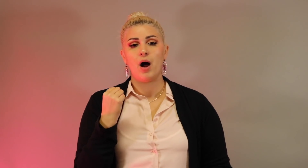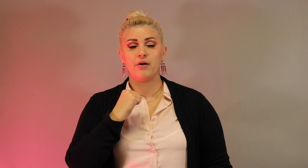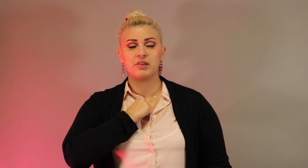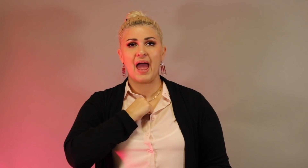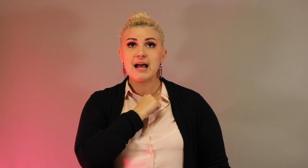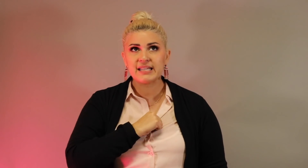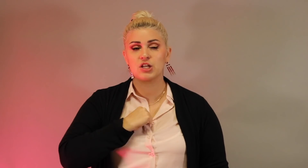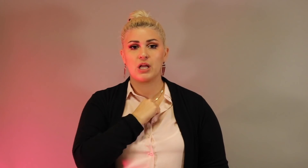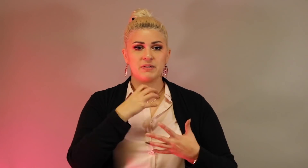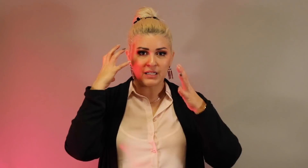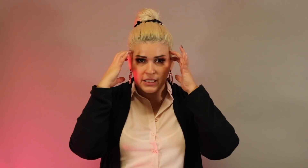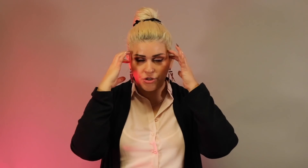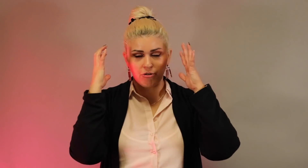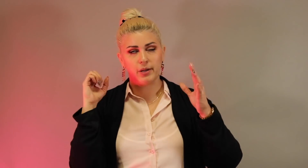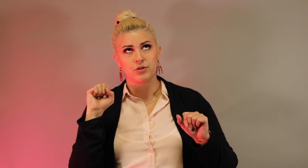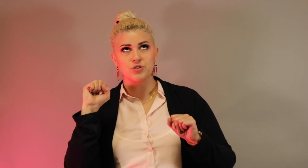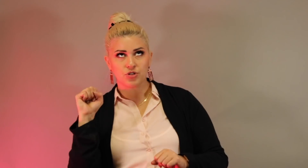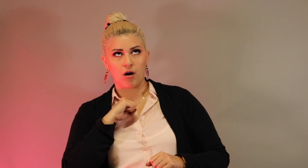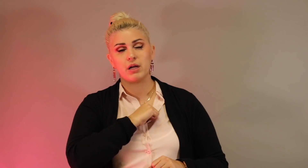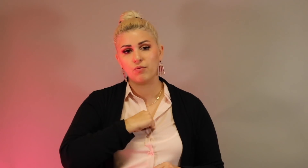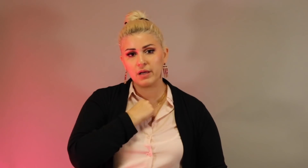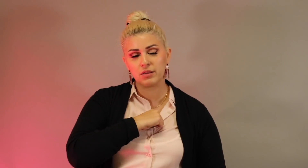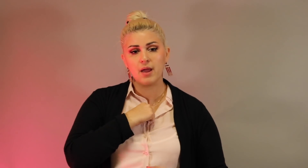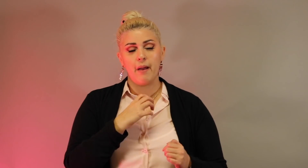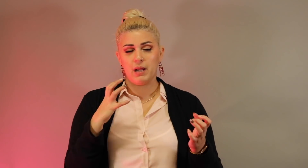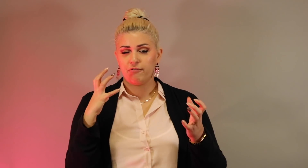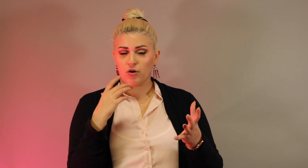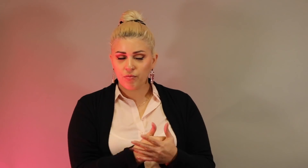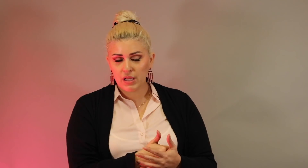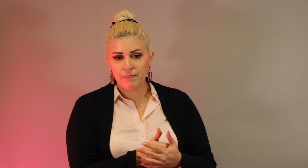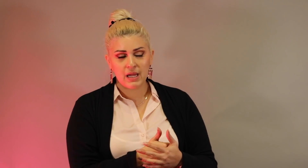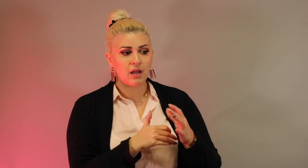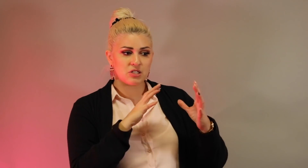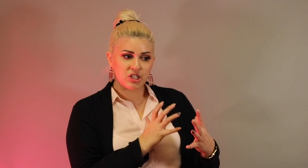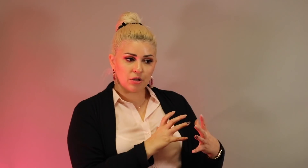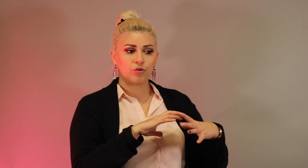The S hand shape is easier to remember sorry with, but if you're really being a stickler,